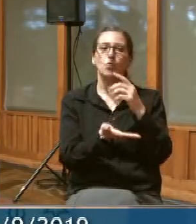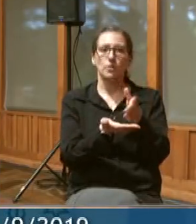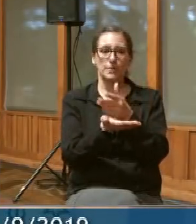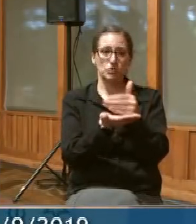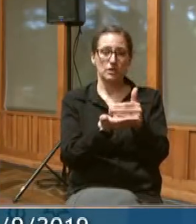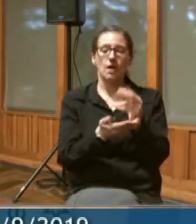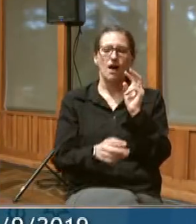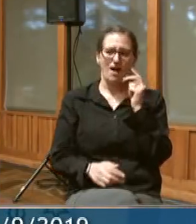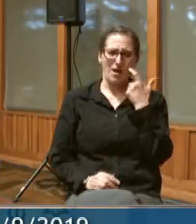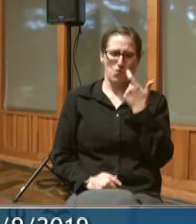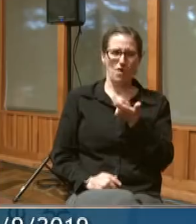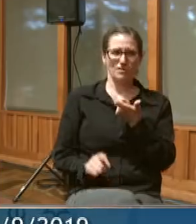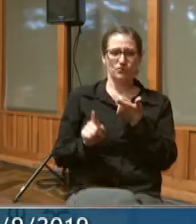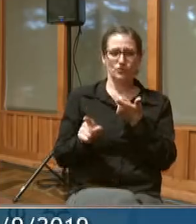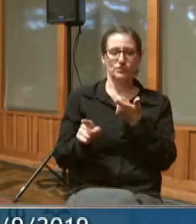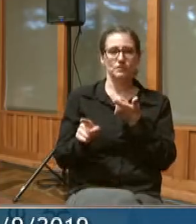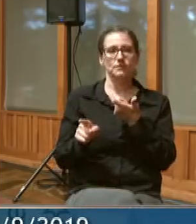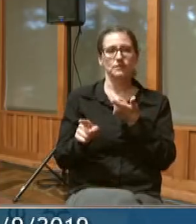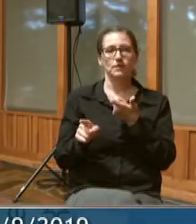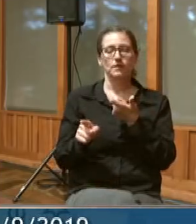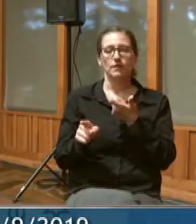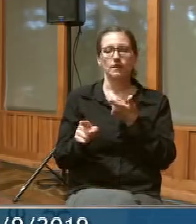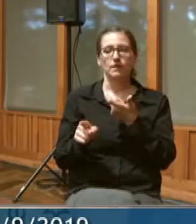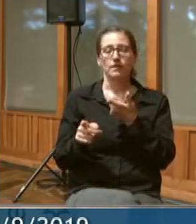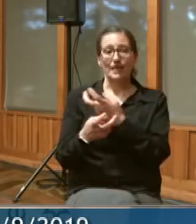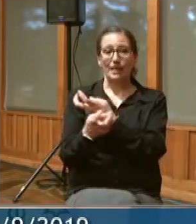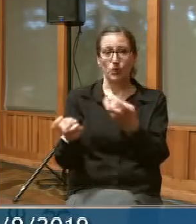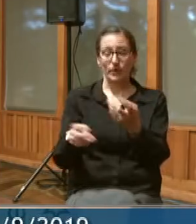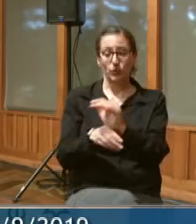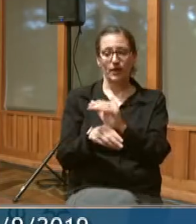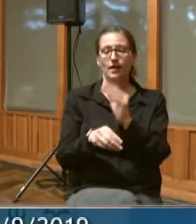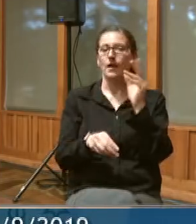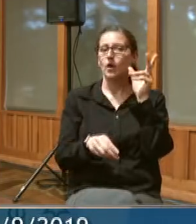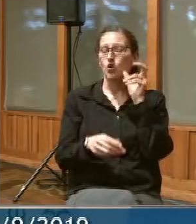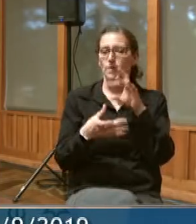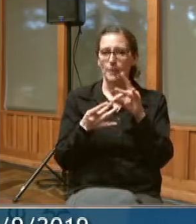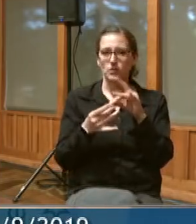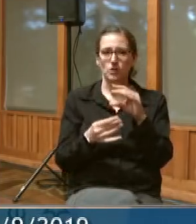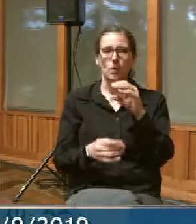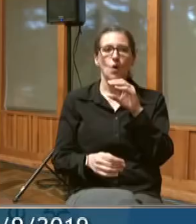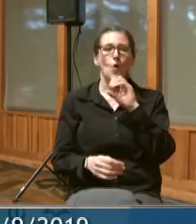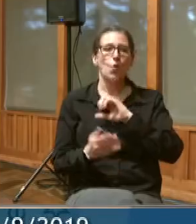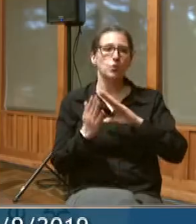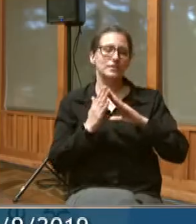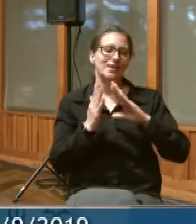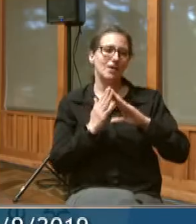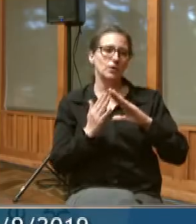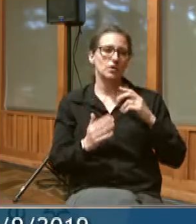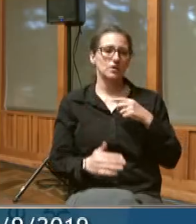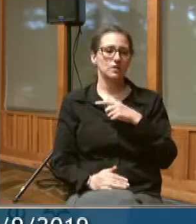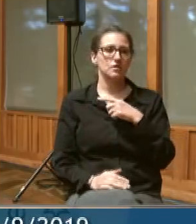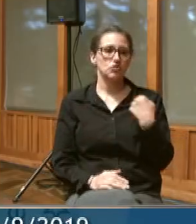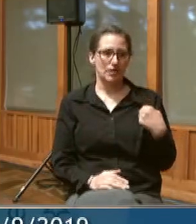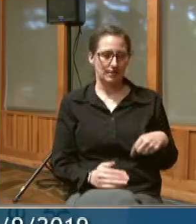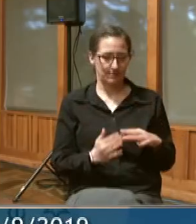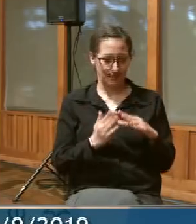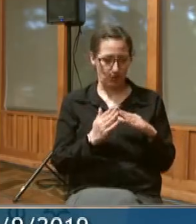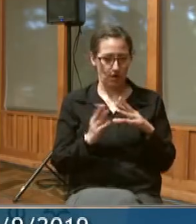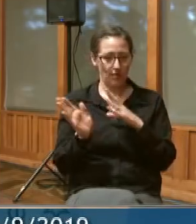I ANNUAL WITH A GROUP CALLED PORTLANDERS FOR PARKING REFORM. I'M HERE TO SPEAK ABOUT FUNDING IN THE BUDGET. I WATCHED THE HEARING THIS AFTERNOON AND I